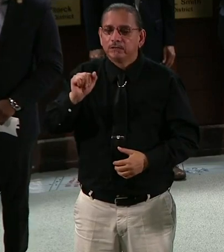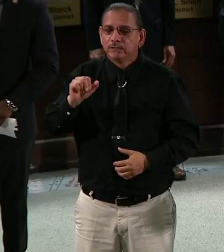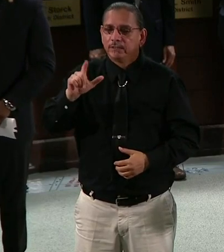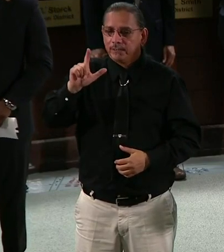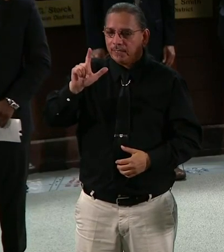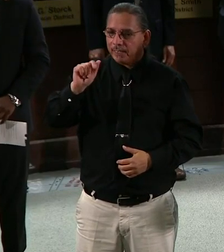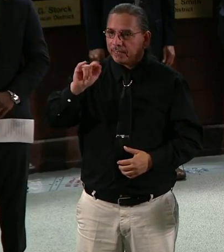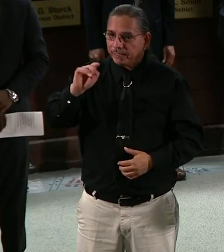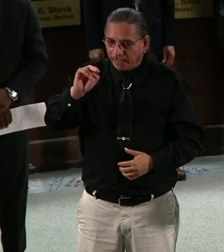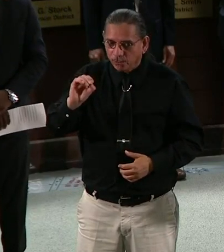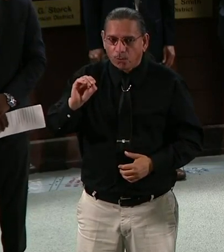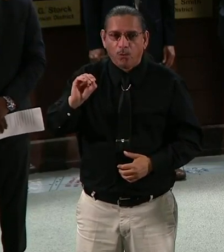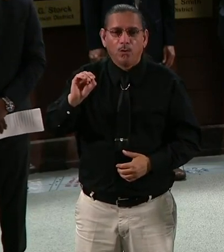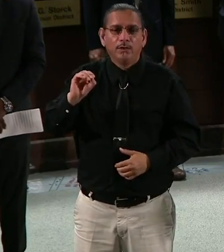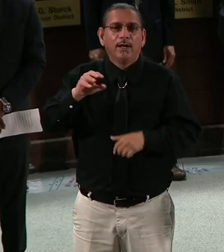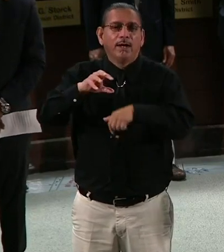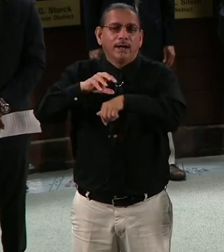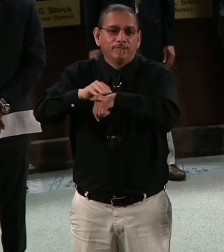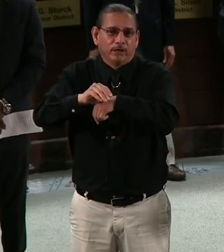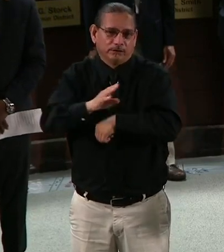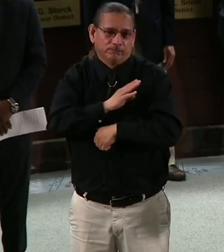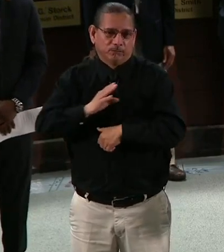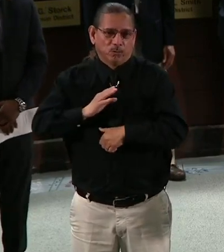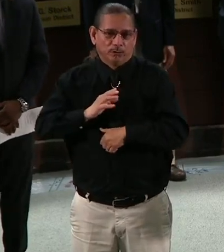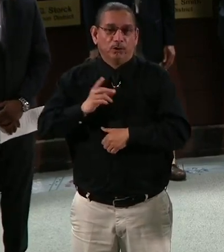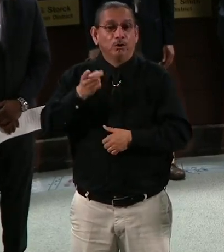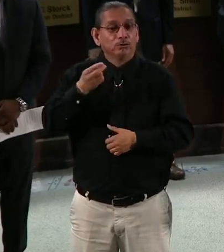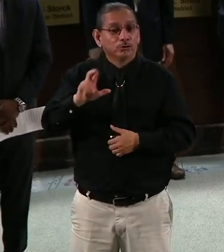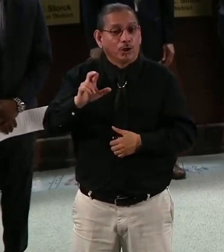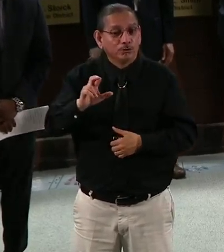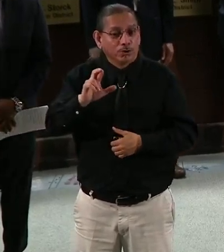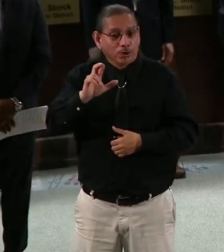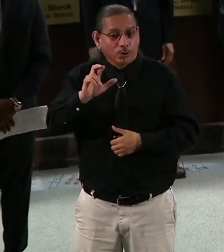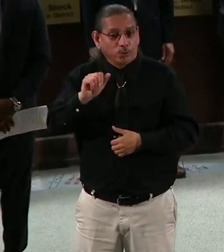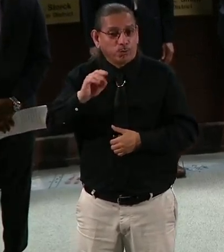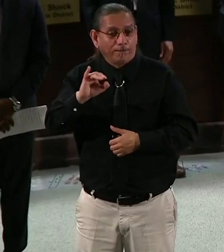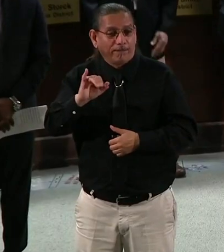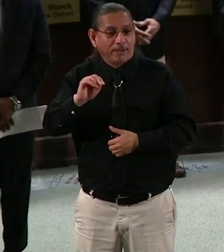THAT IS A MEMBER OF OUR VIRGIN